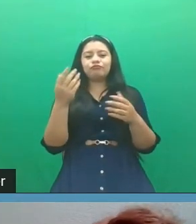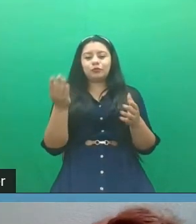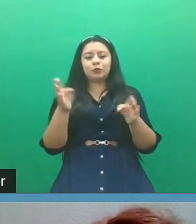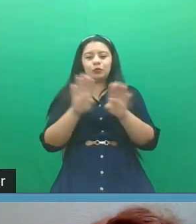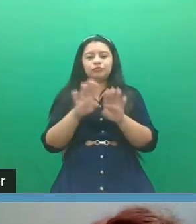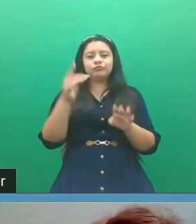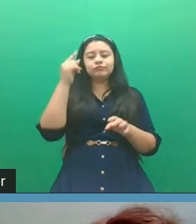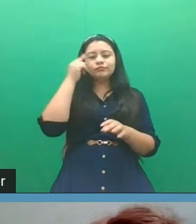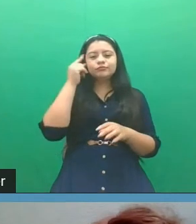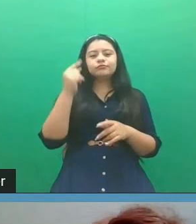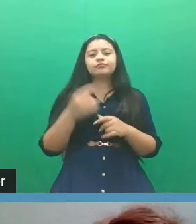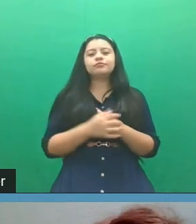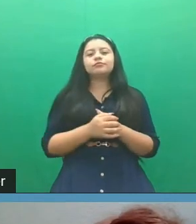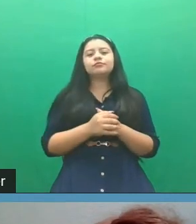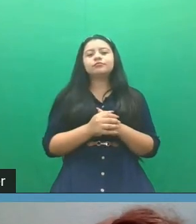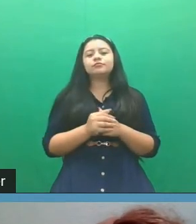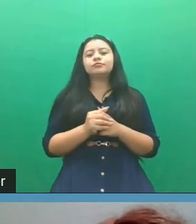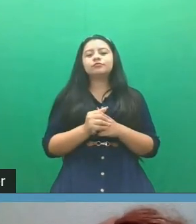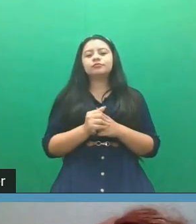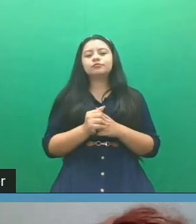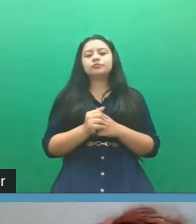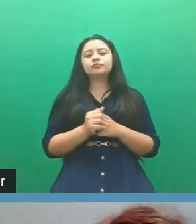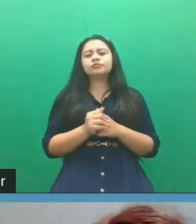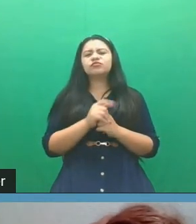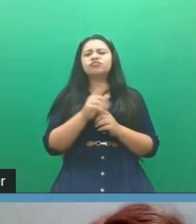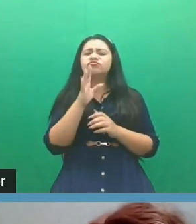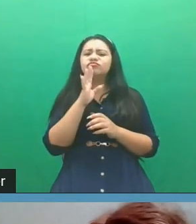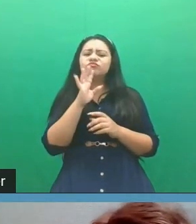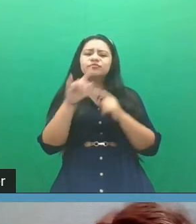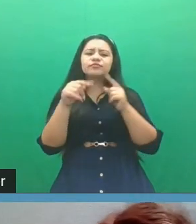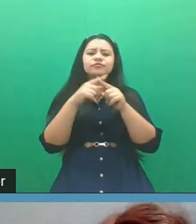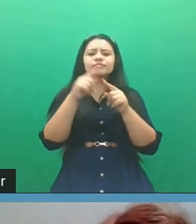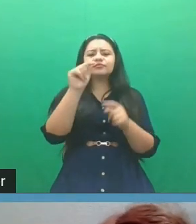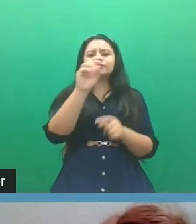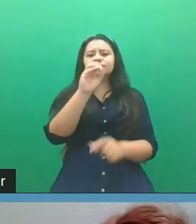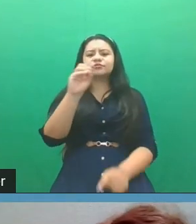Could you talk just a bit more about tools, like I think this was supposed to be coyote